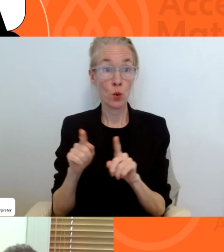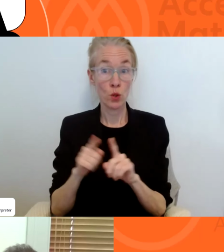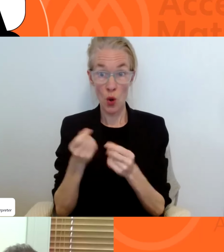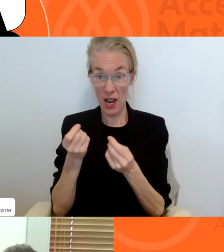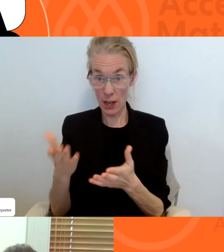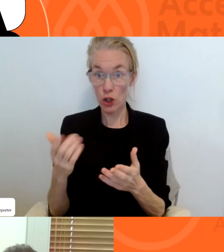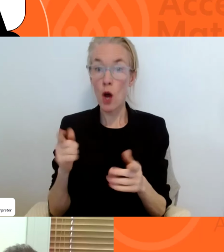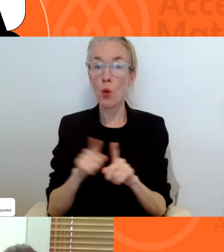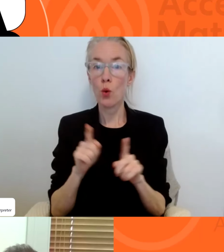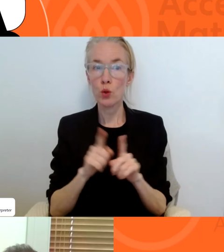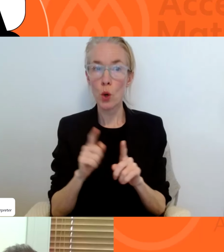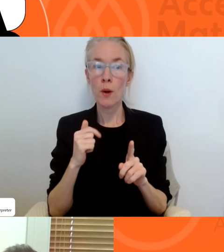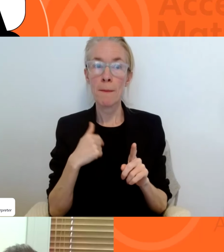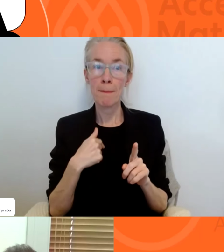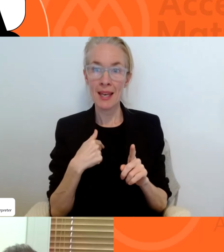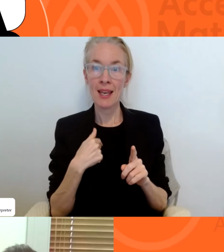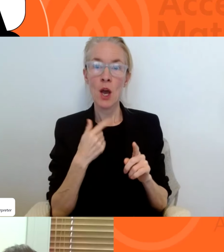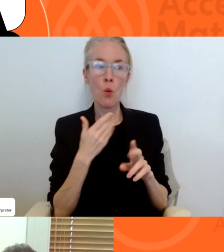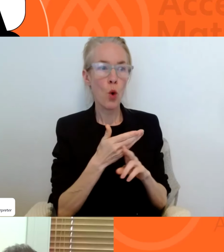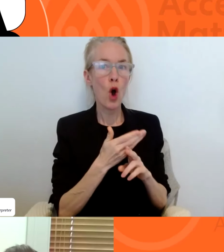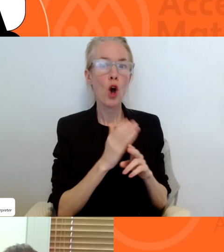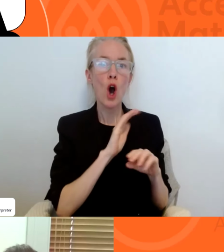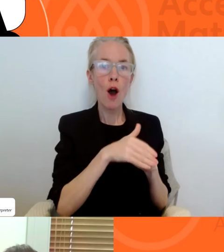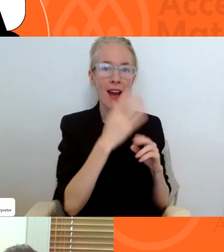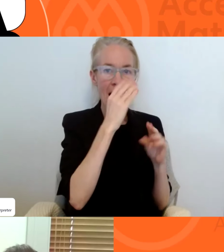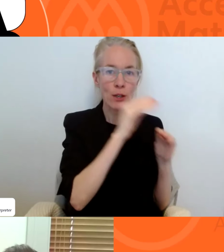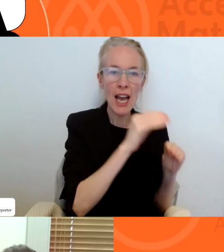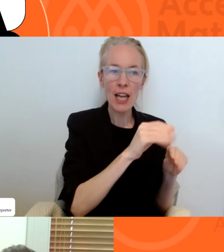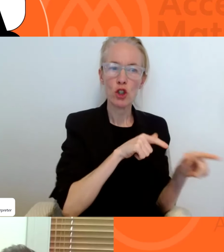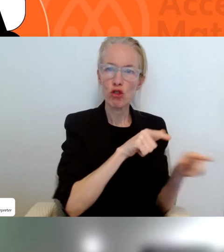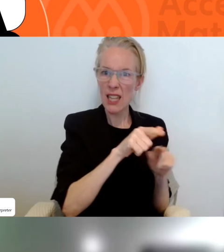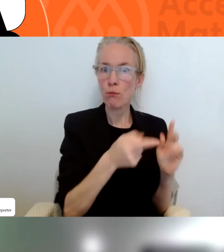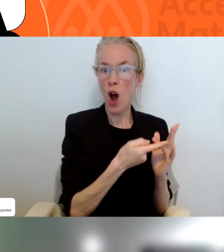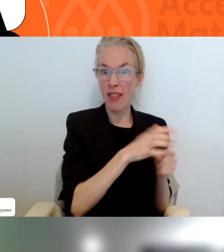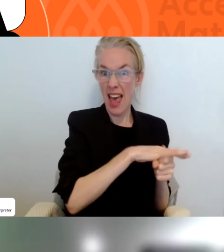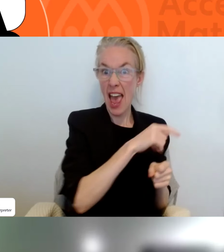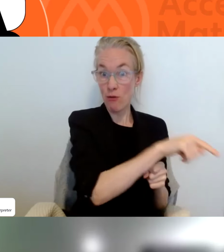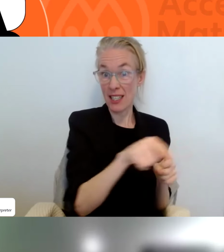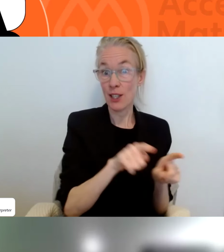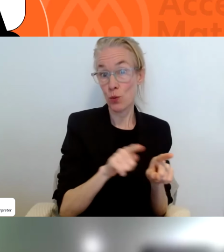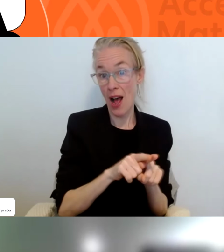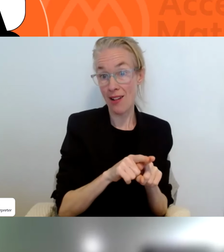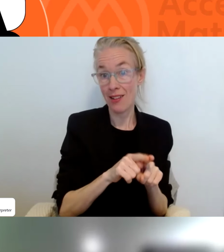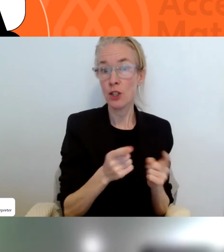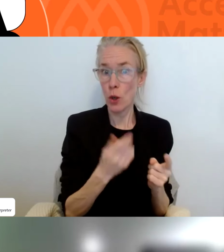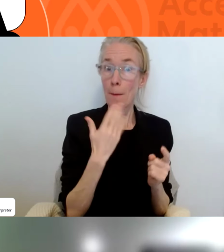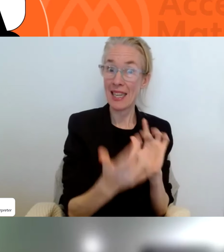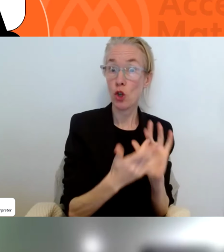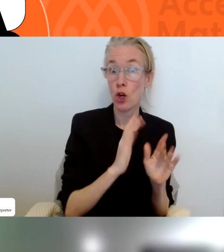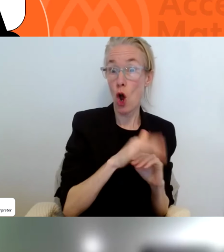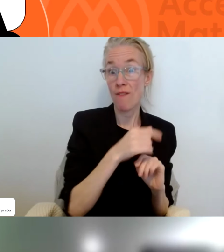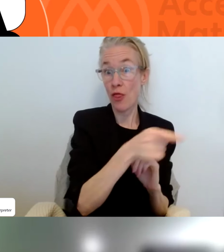just putting that call out a little bit more broadly as well. But thanks for having us. Thank you, thank you so much, thank you so much